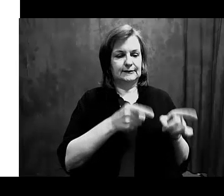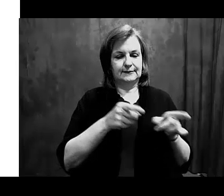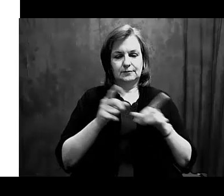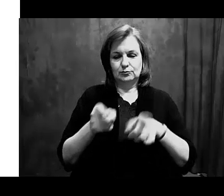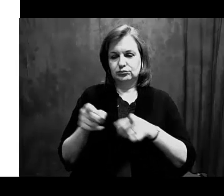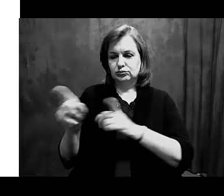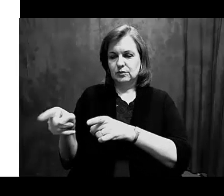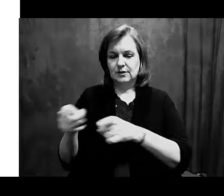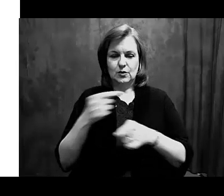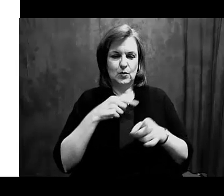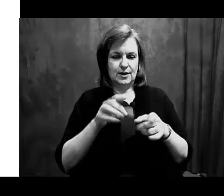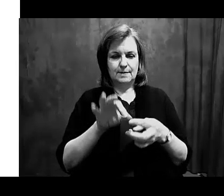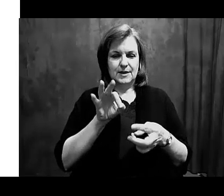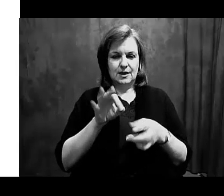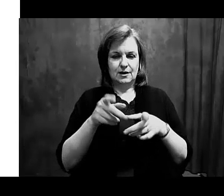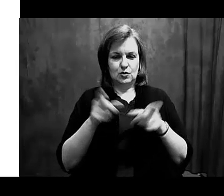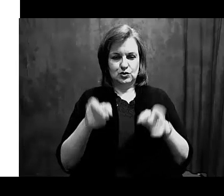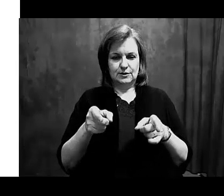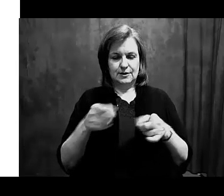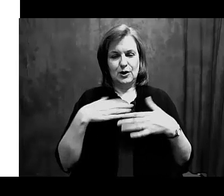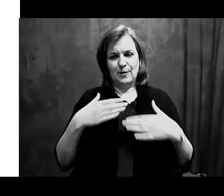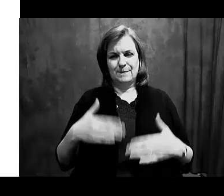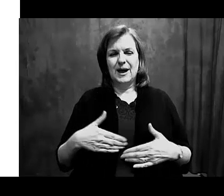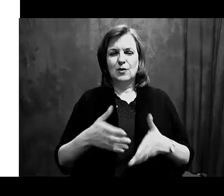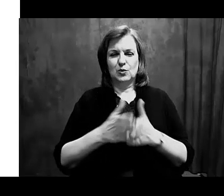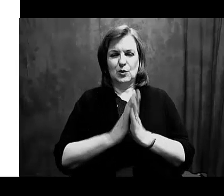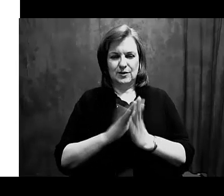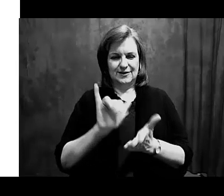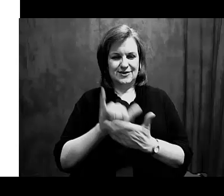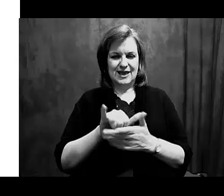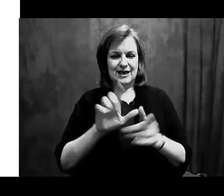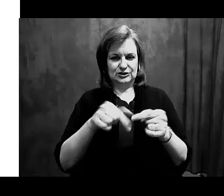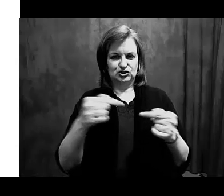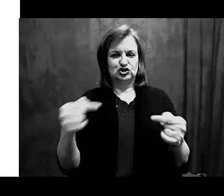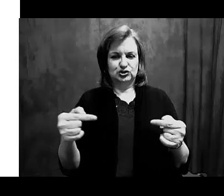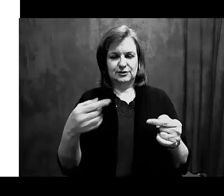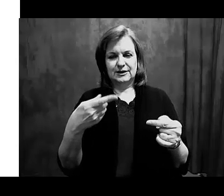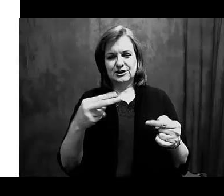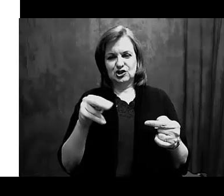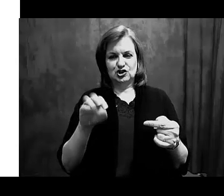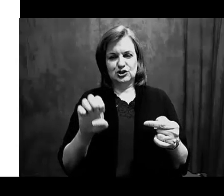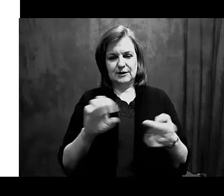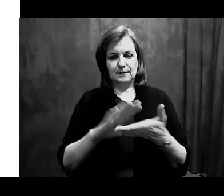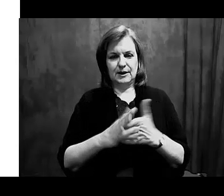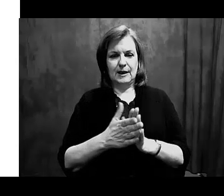for you we would pick particular genes your body would request particular genes